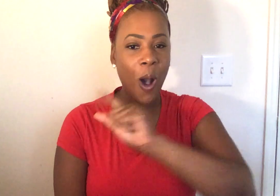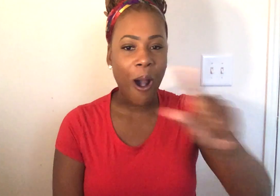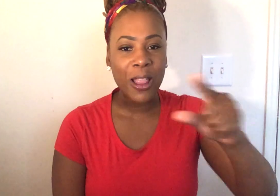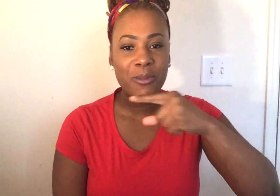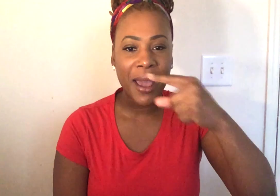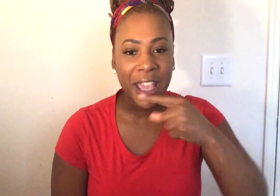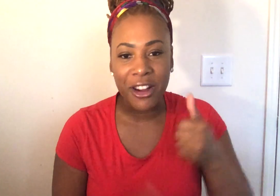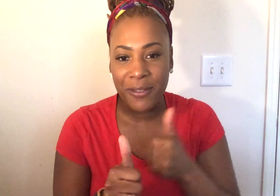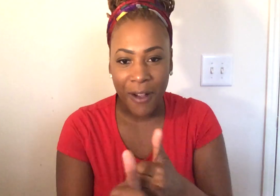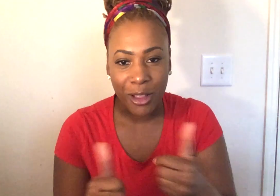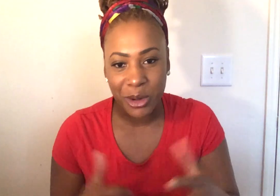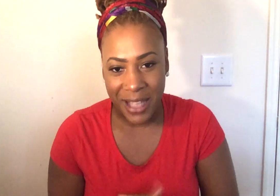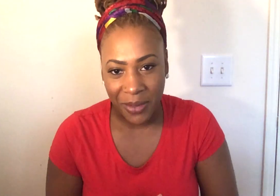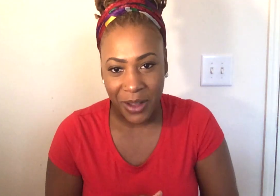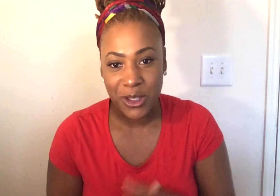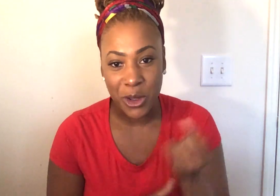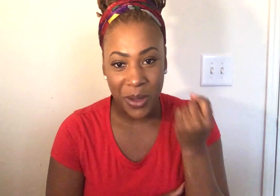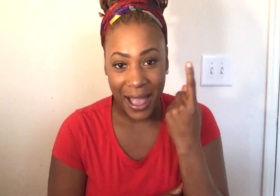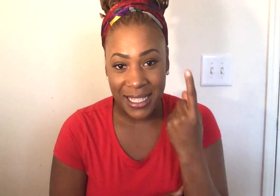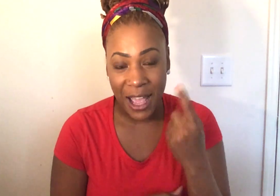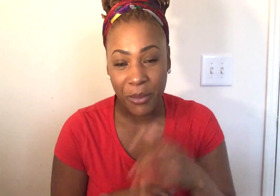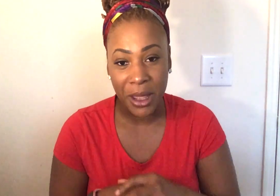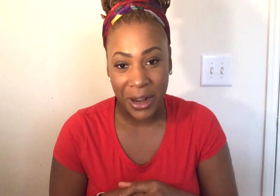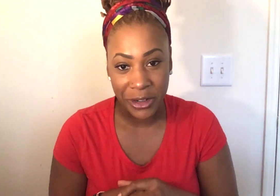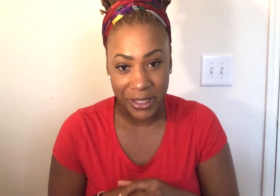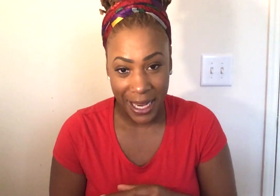of my hearing followers out there so you guys can have a better understanding